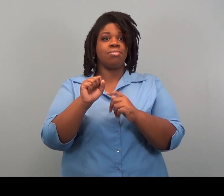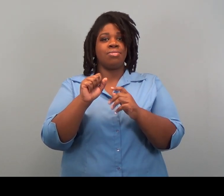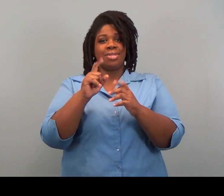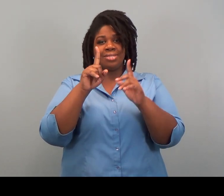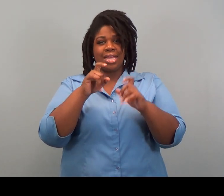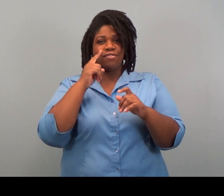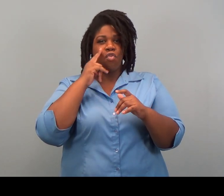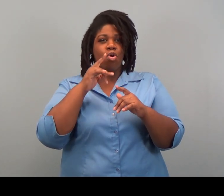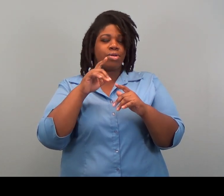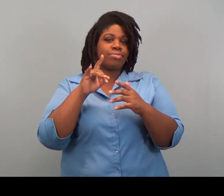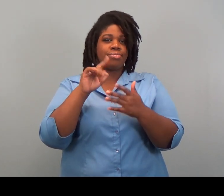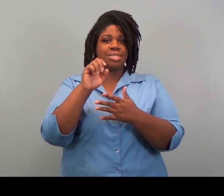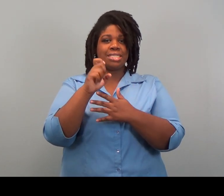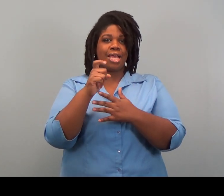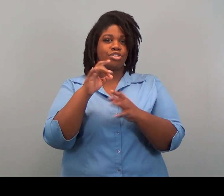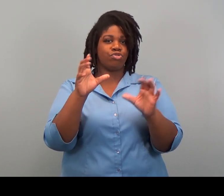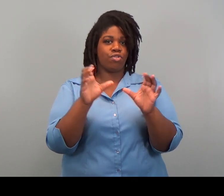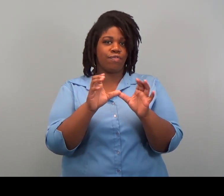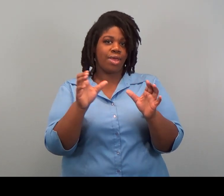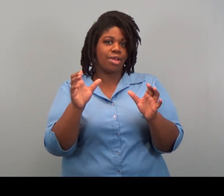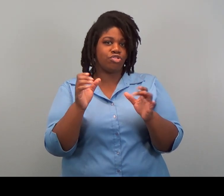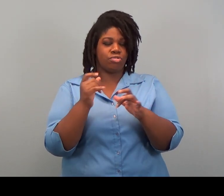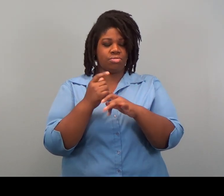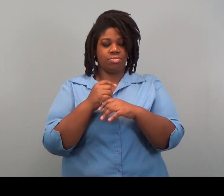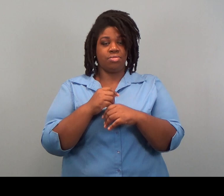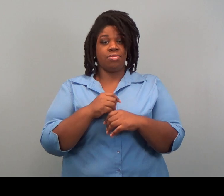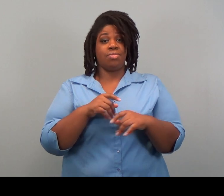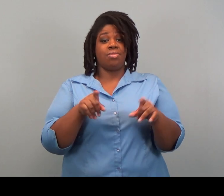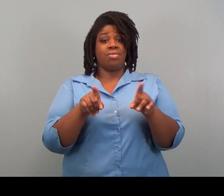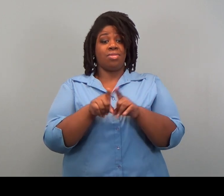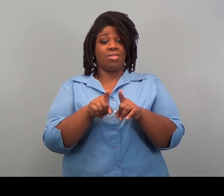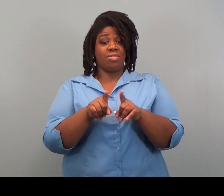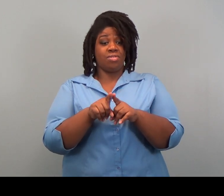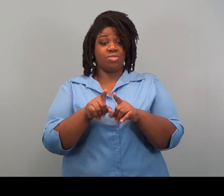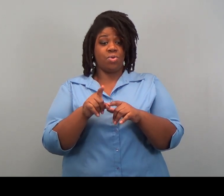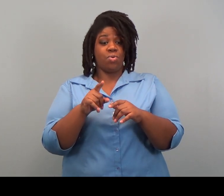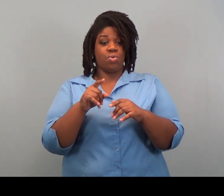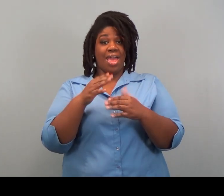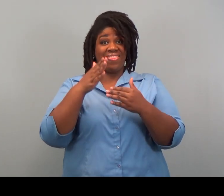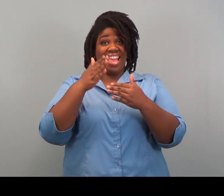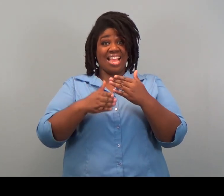and then at the end of January, we have our Grand Opening Day.